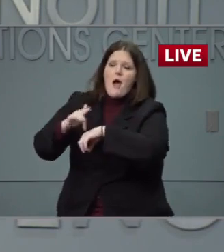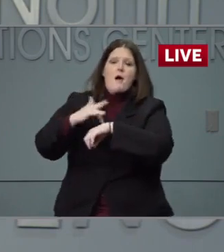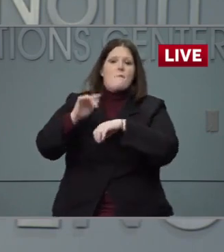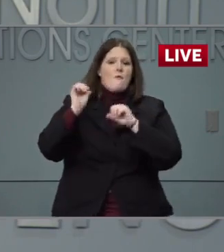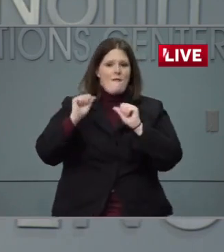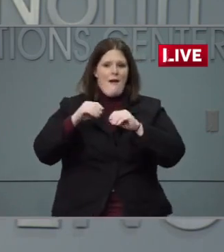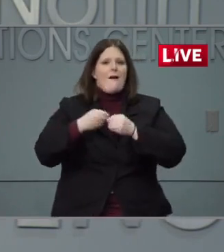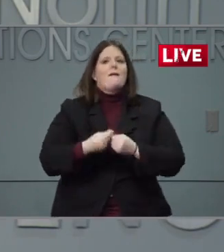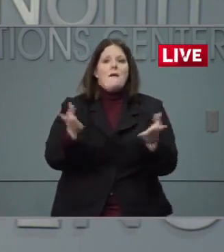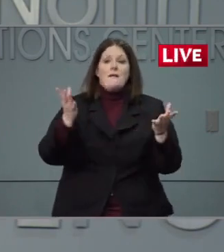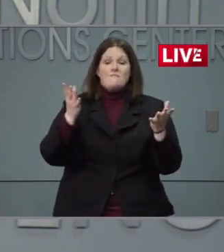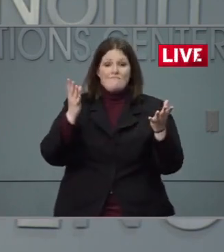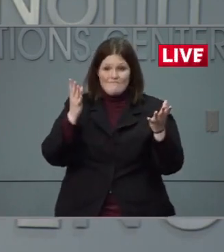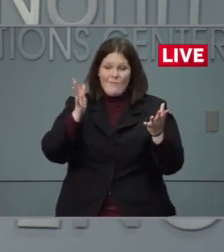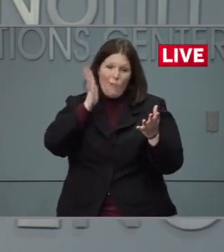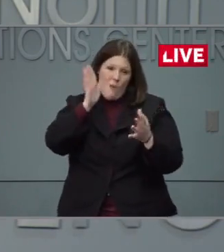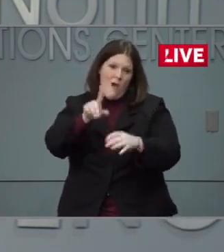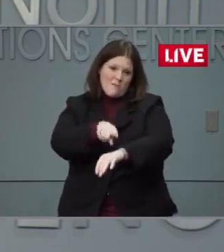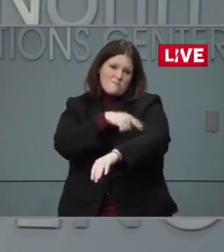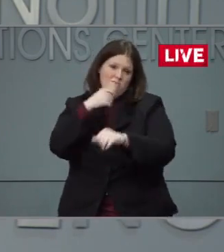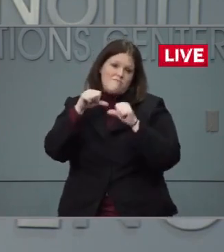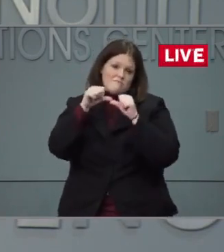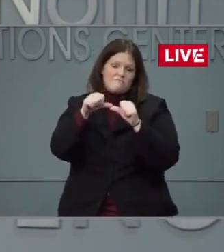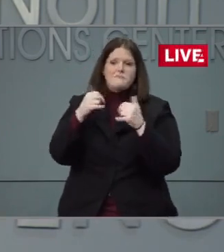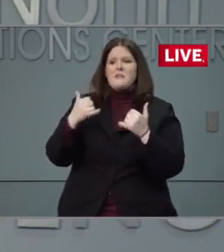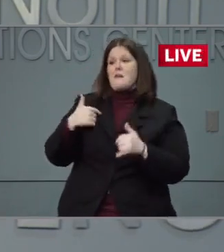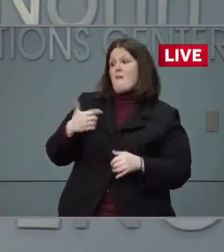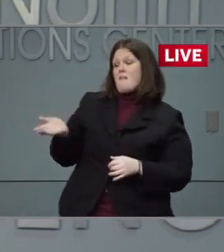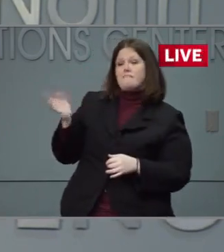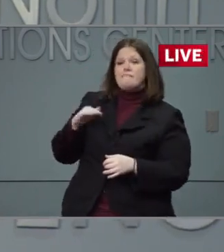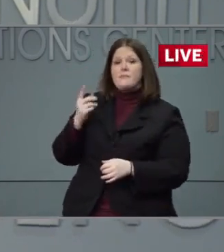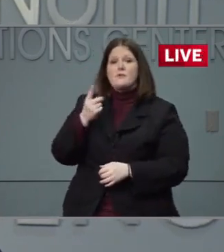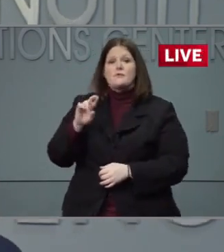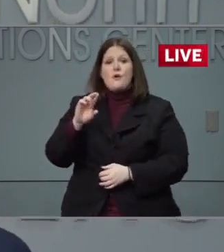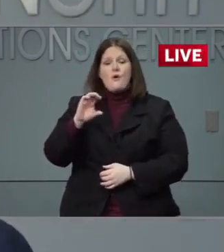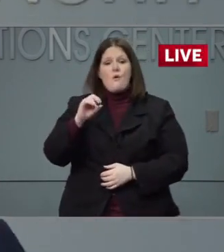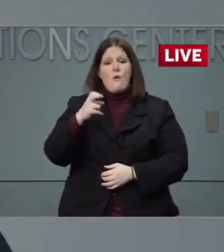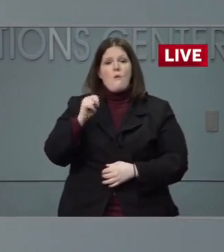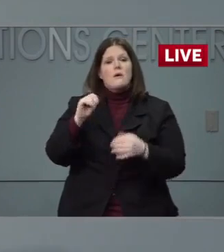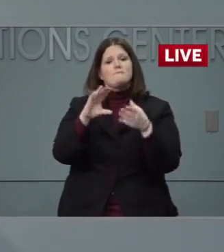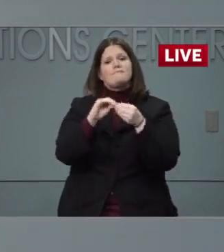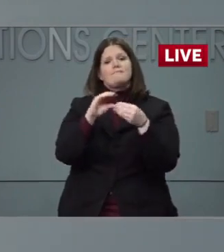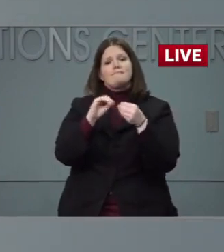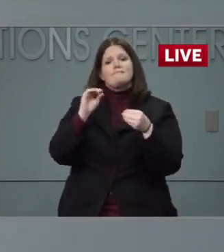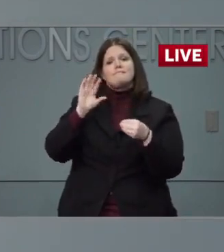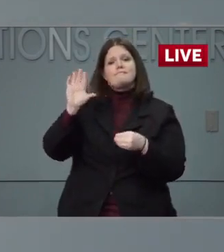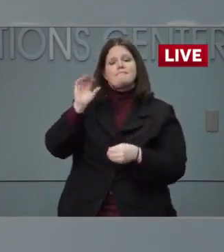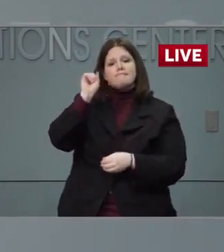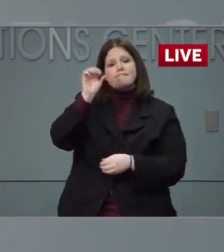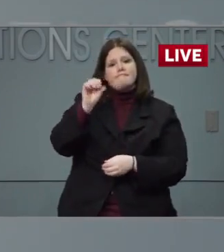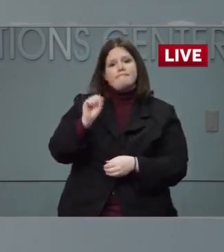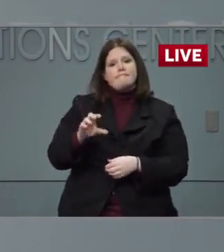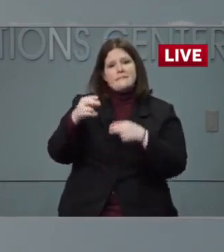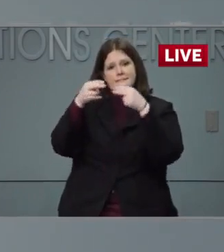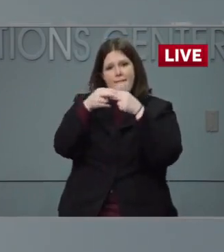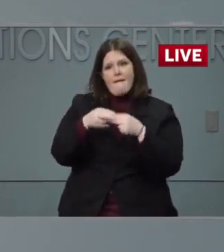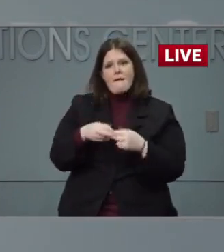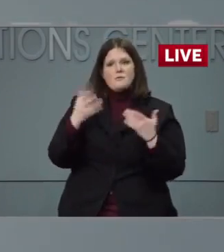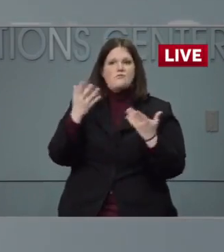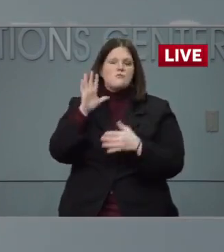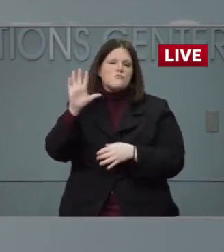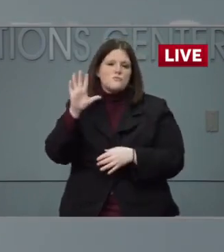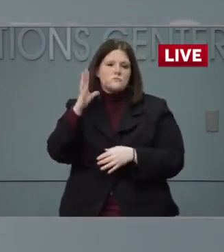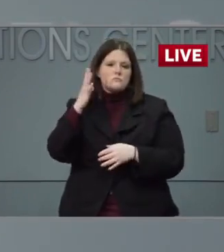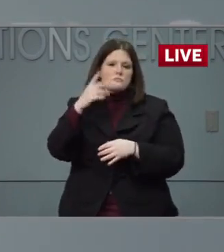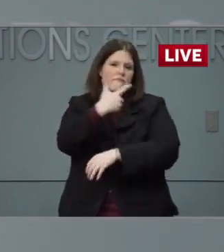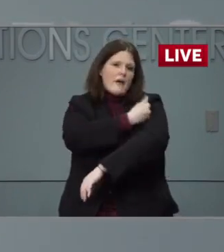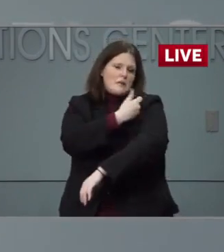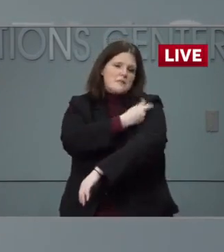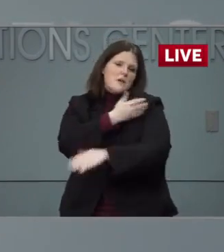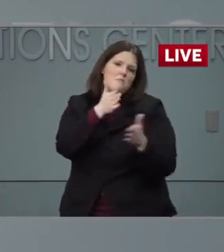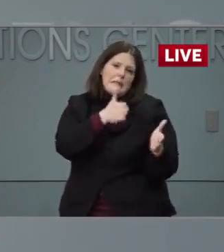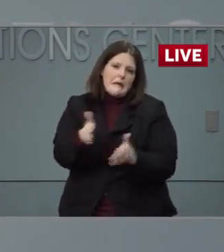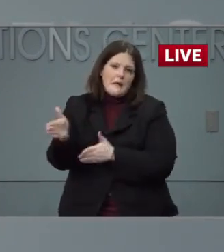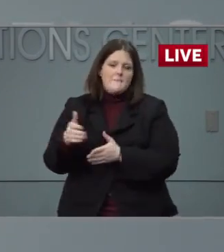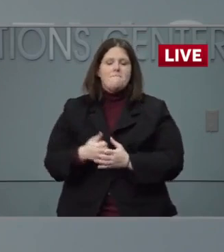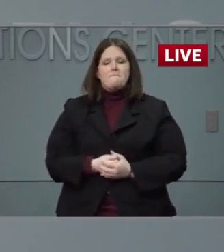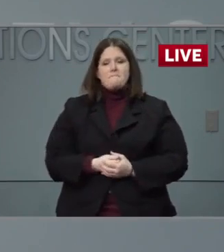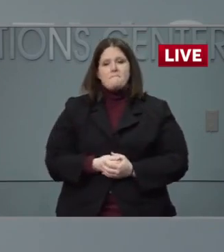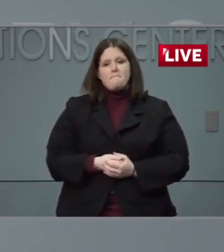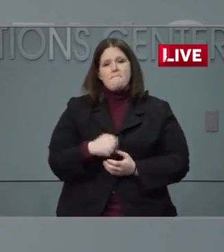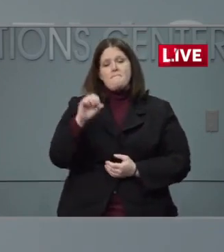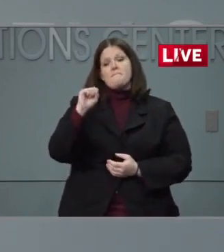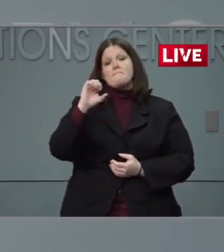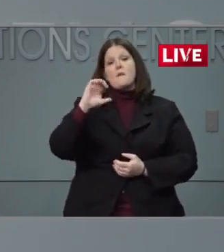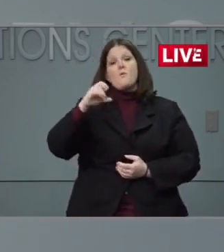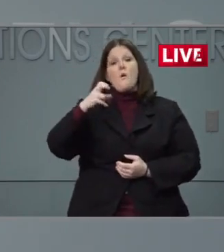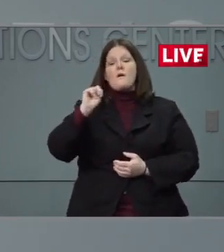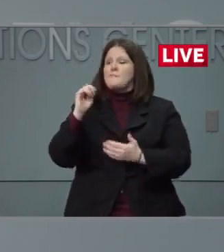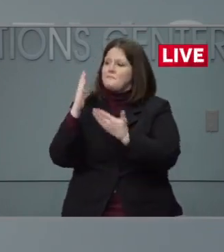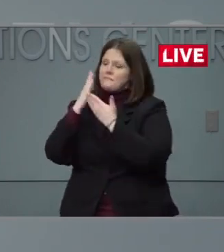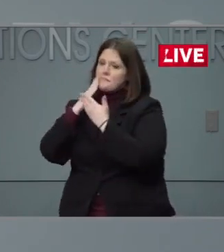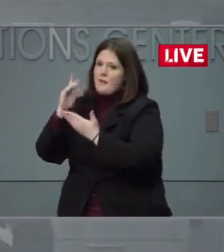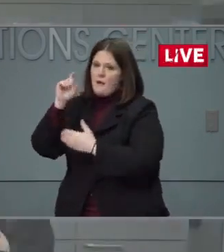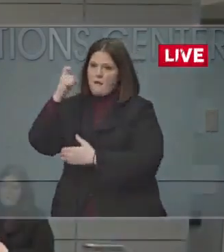NOW I'M GOING TO ASK DR. COHEN TO SHARE AN UPDATE ON OUR DATA AND TRENDS AS WELL AS OUR VACCINE ROLLOUT EFFORTS.